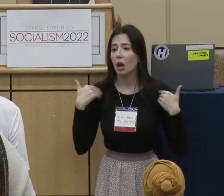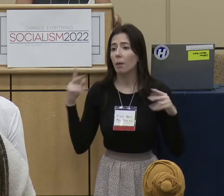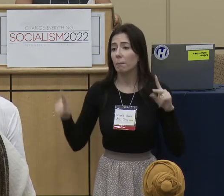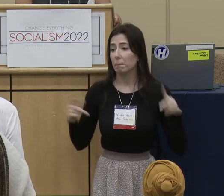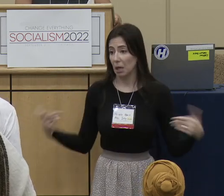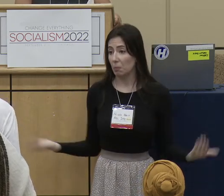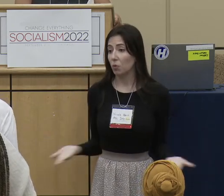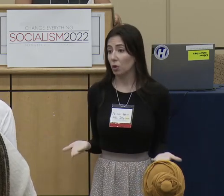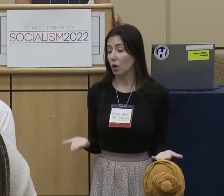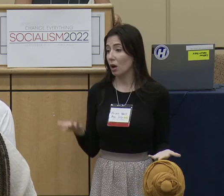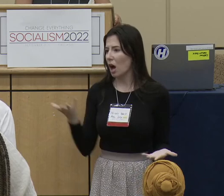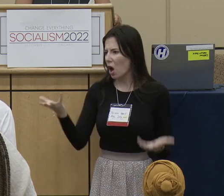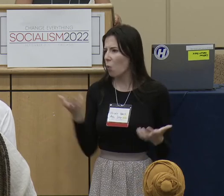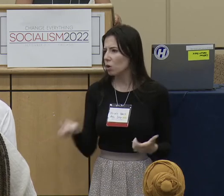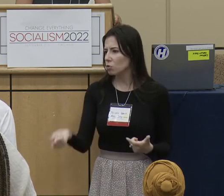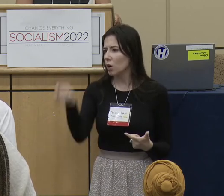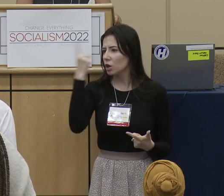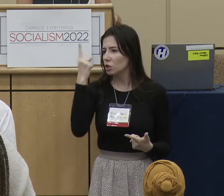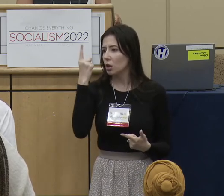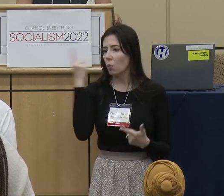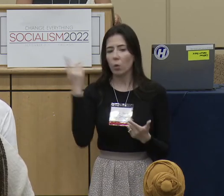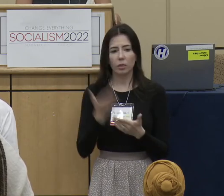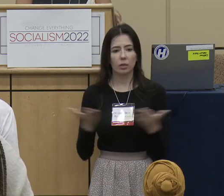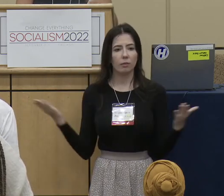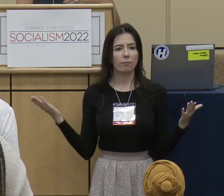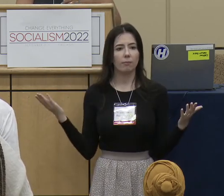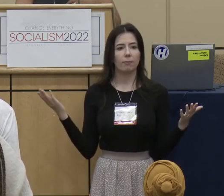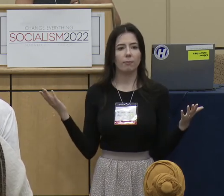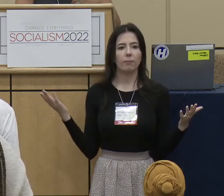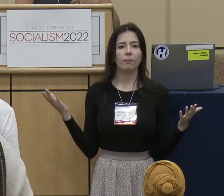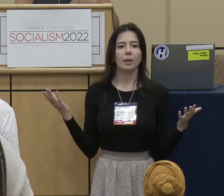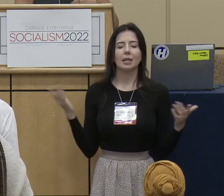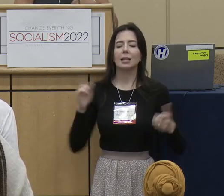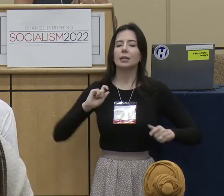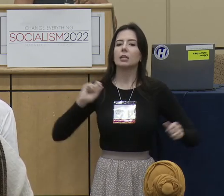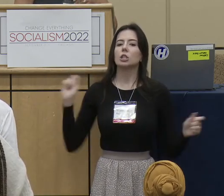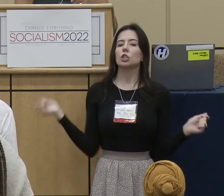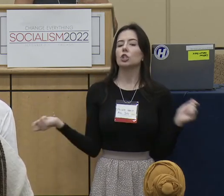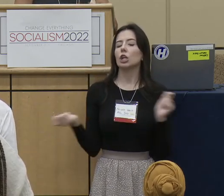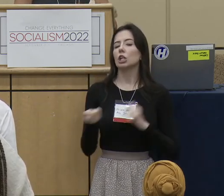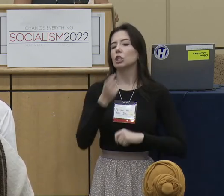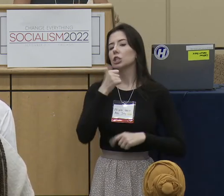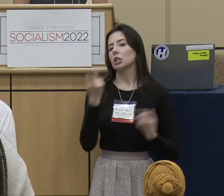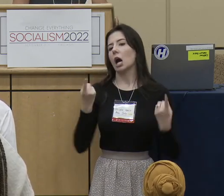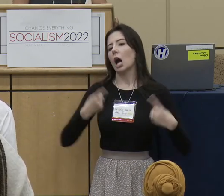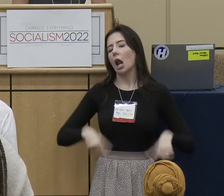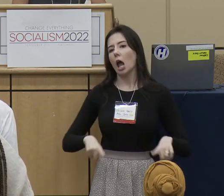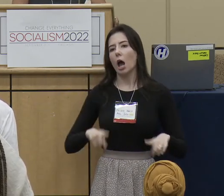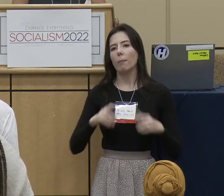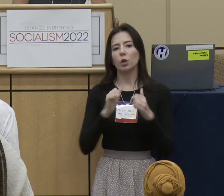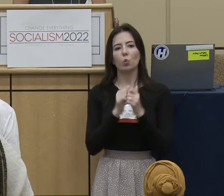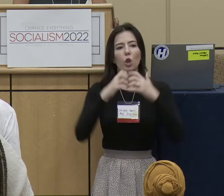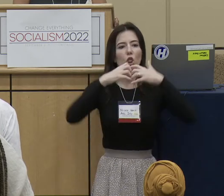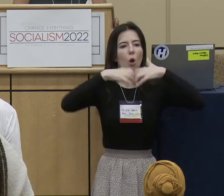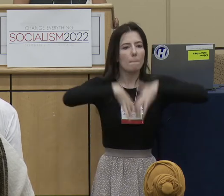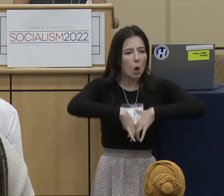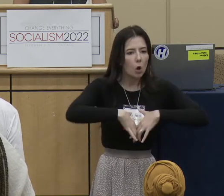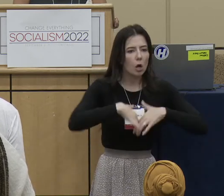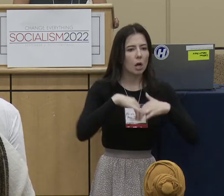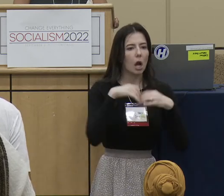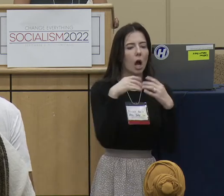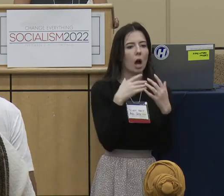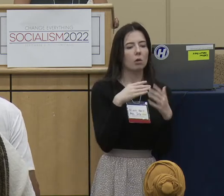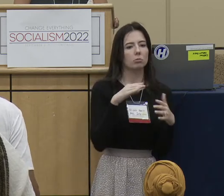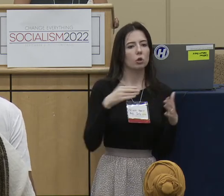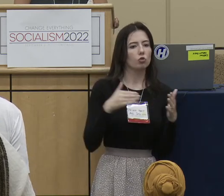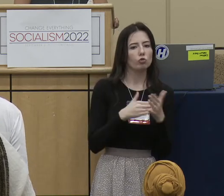to see the young people here. I want you to understand one